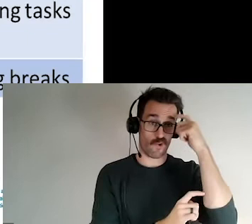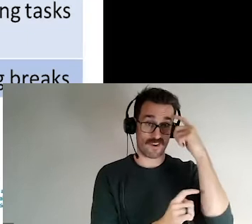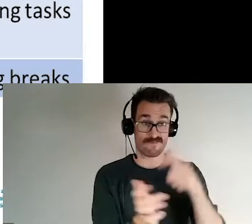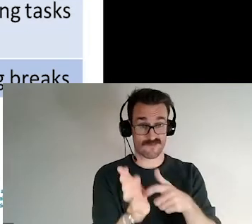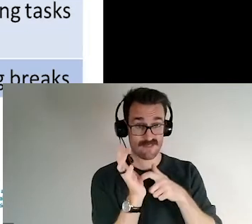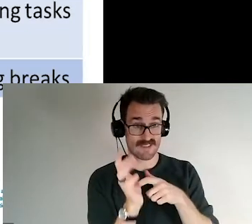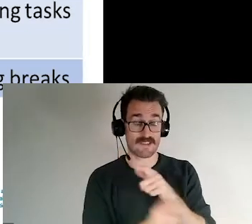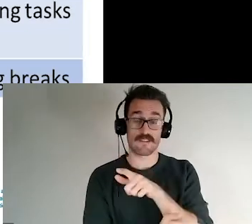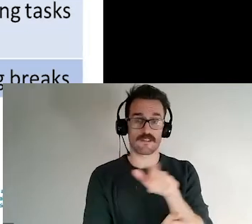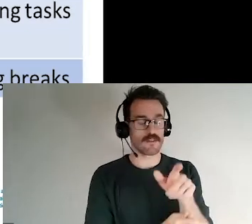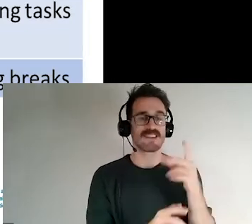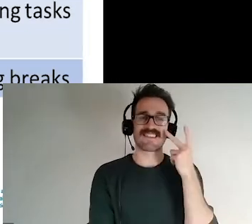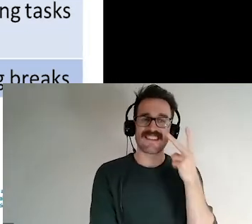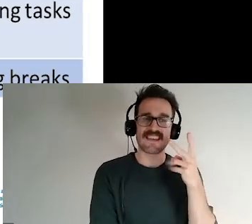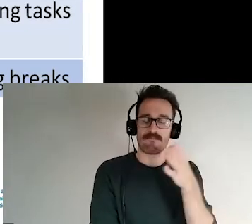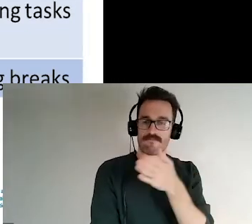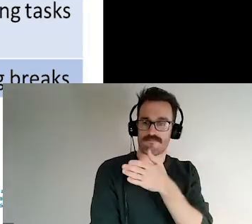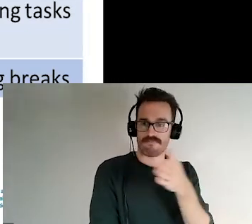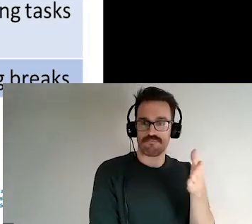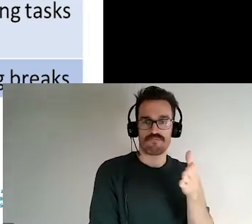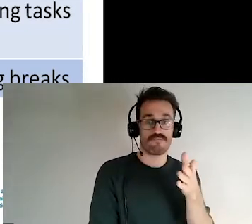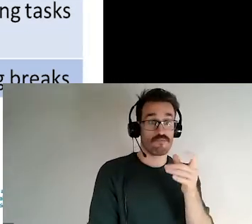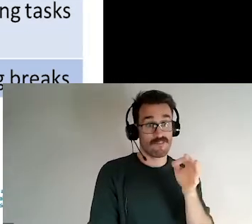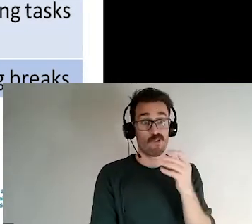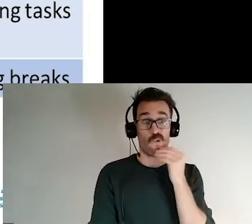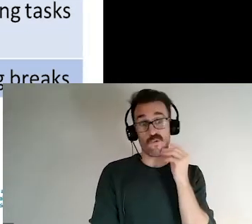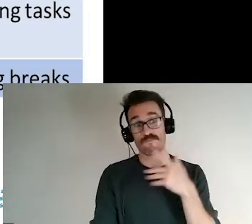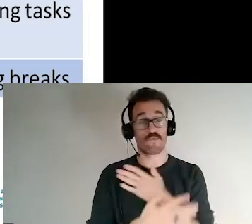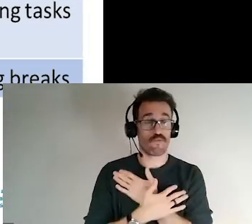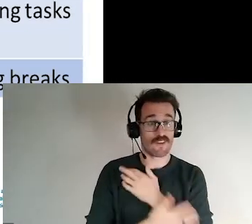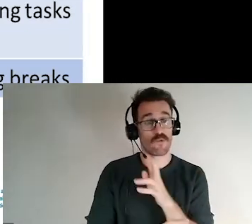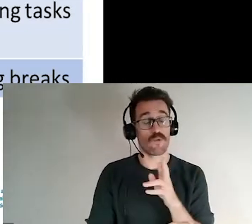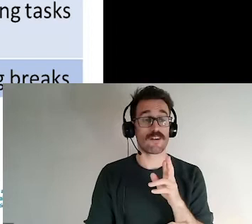lifestyle like get plenty of rest outside of work or practice mindfulness and positive self-care